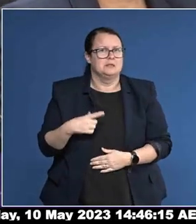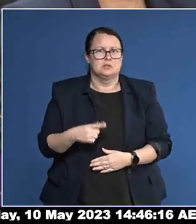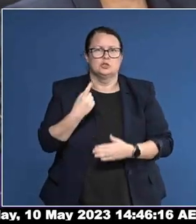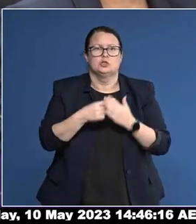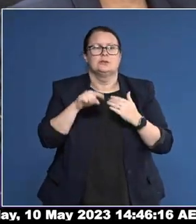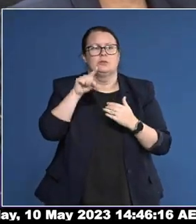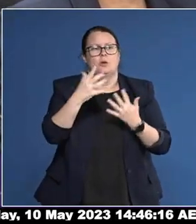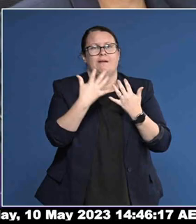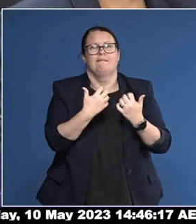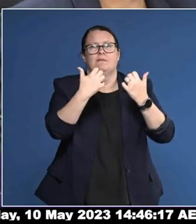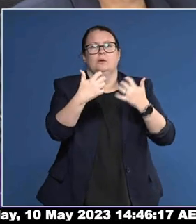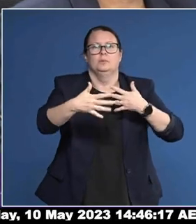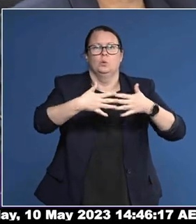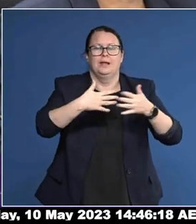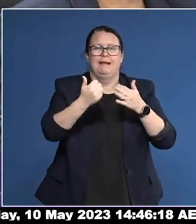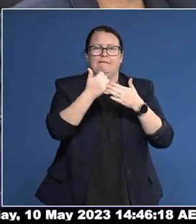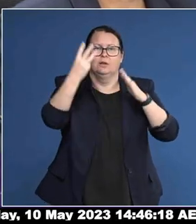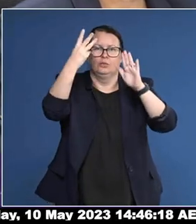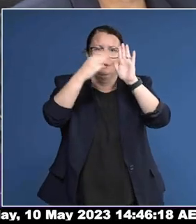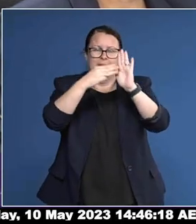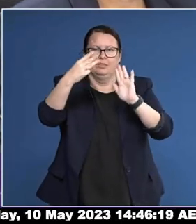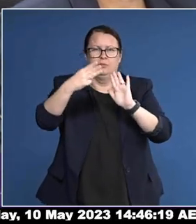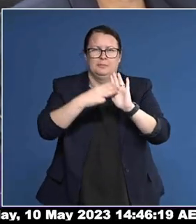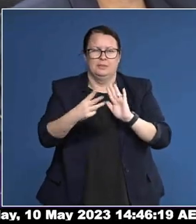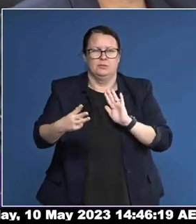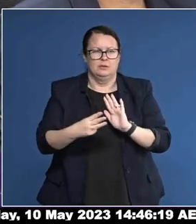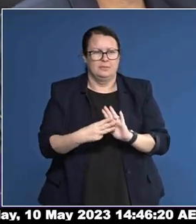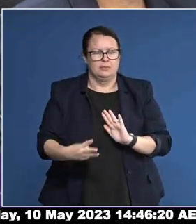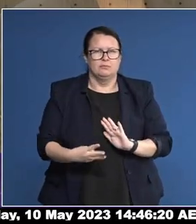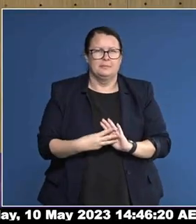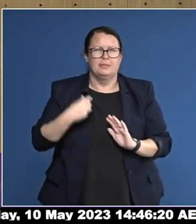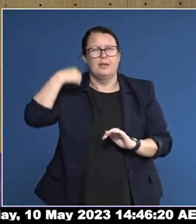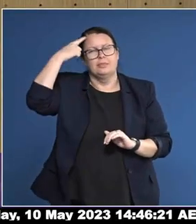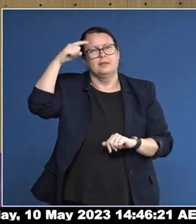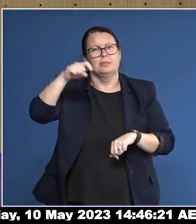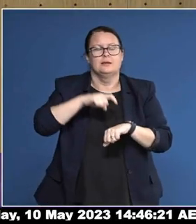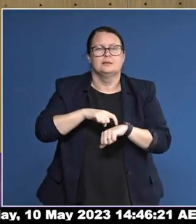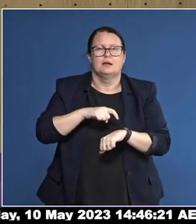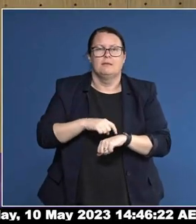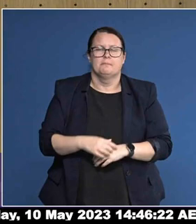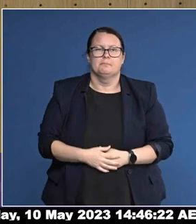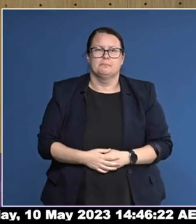quarterly - yeah, quarterly, I think, at the time, and there's always - you know, the